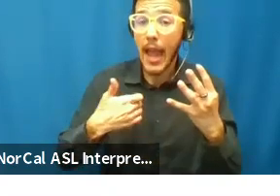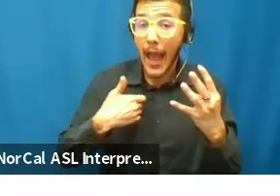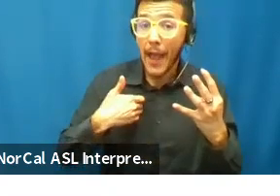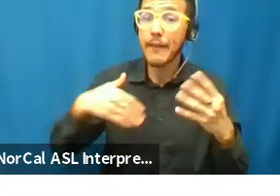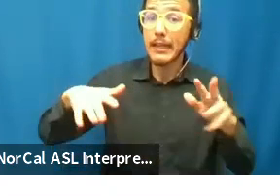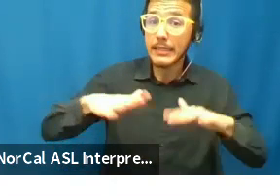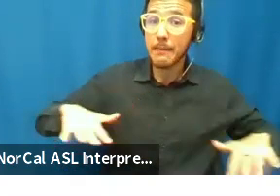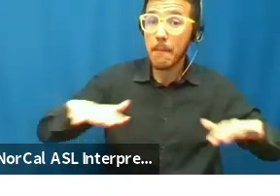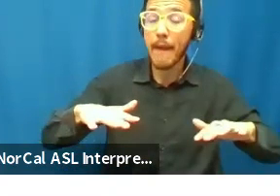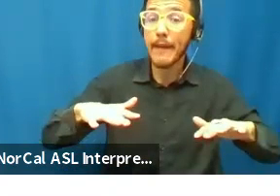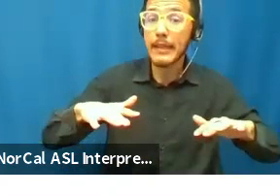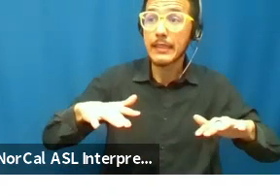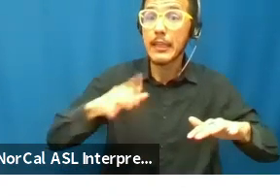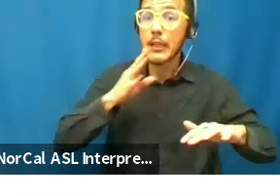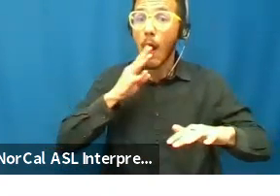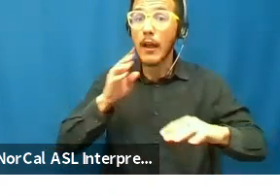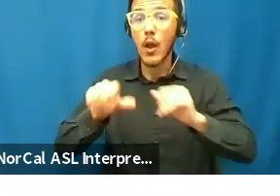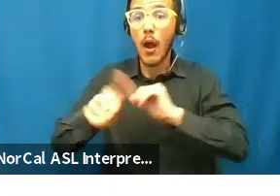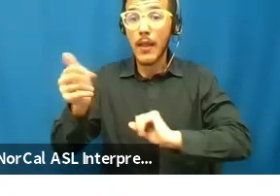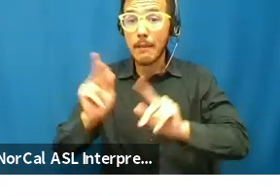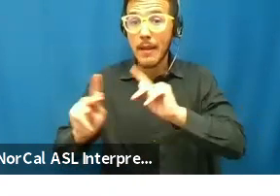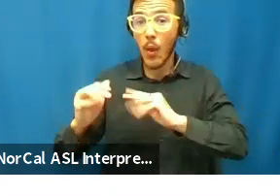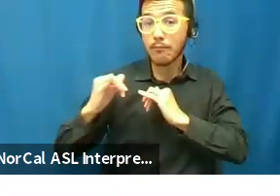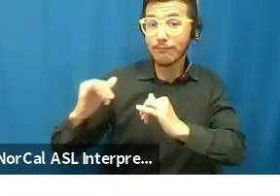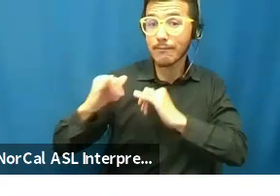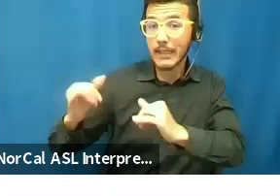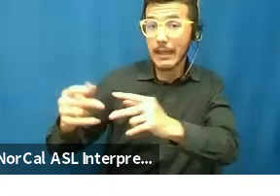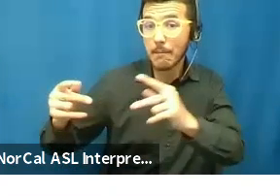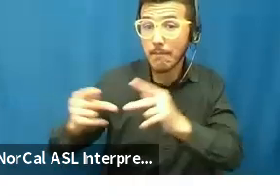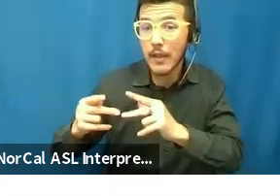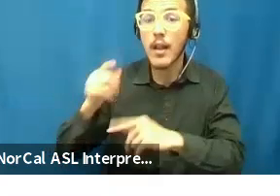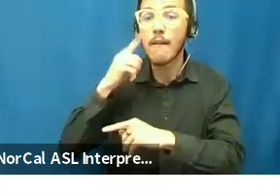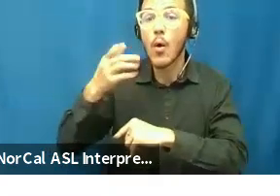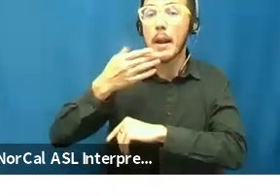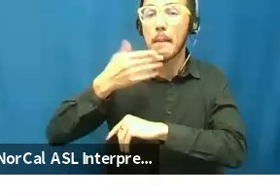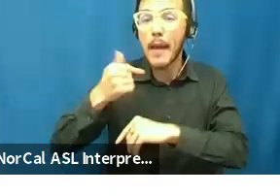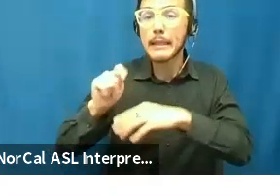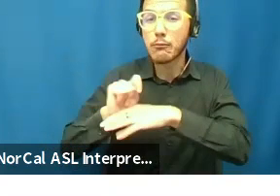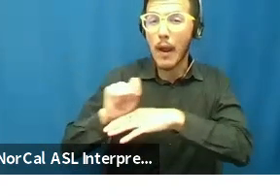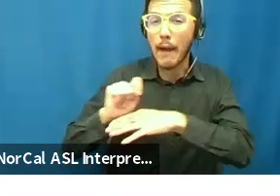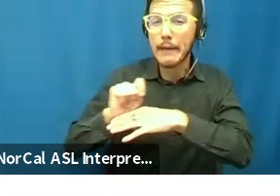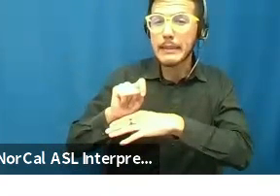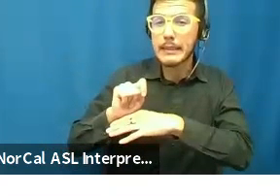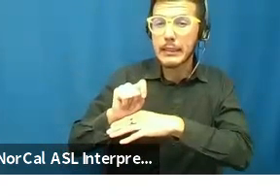similar positions about lessons learned and best practices within those positions. As I mentioned